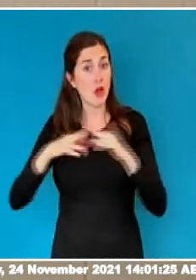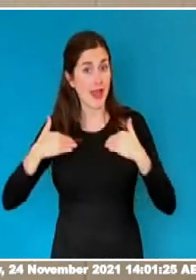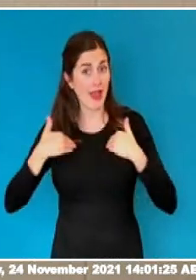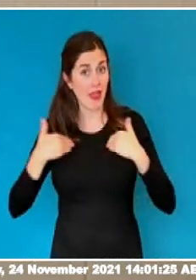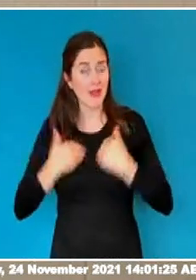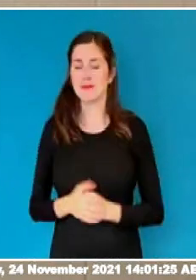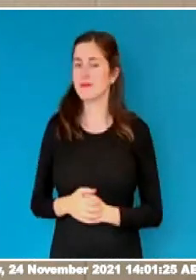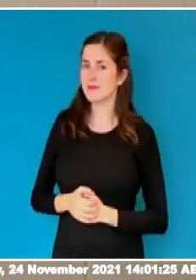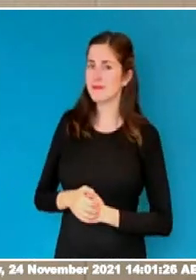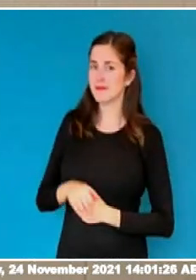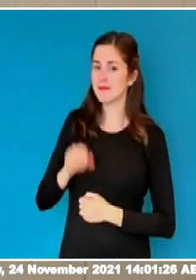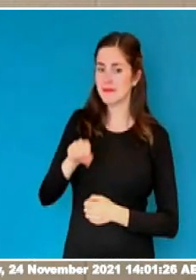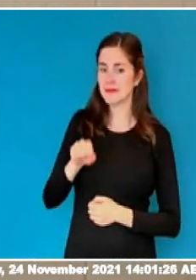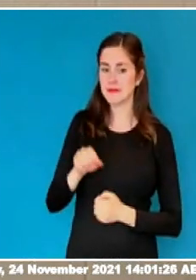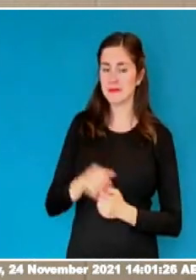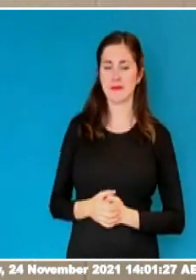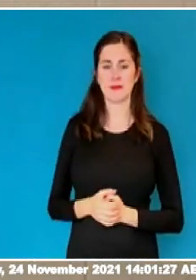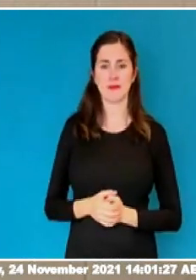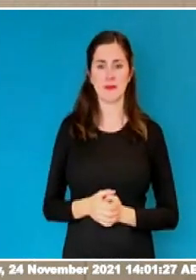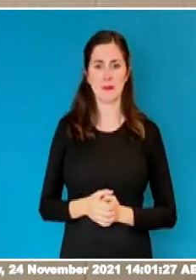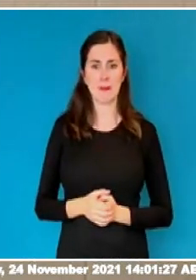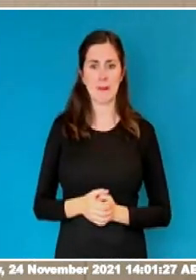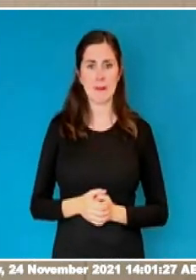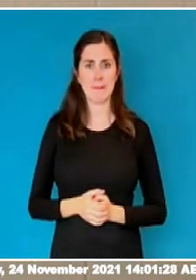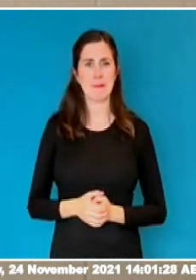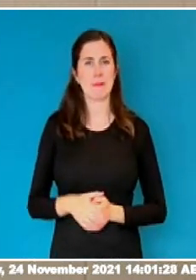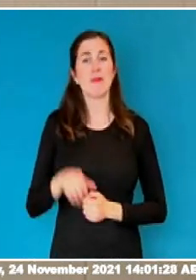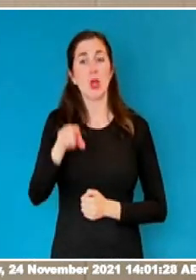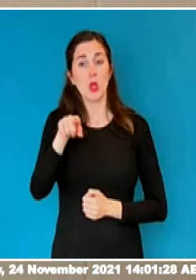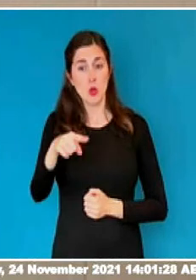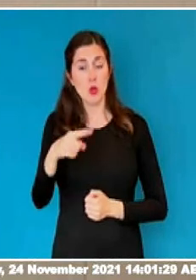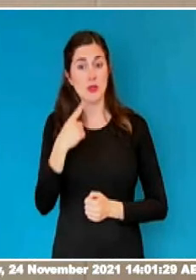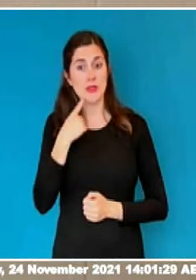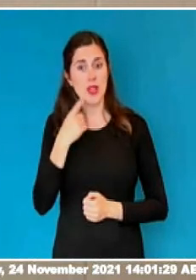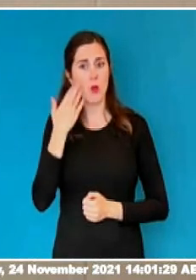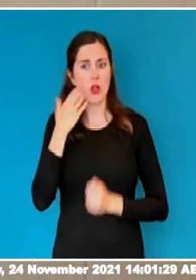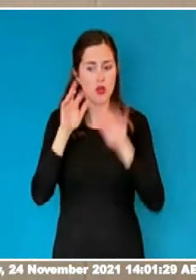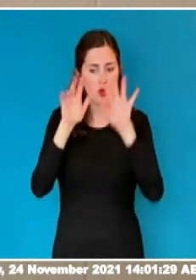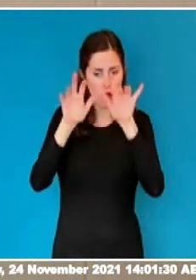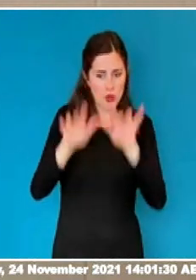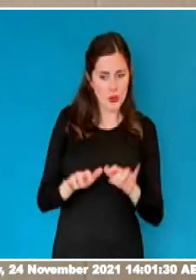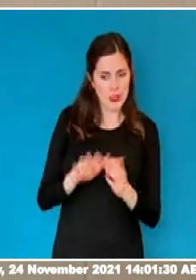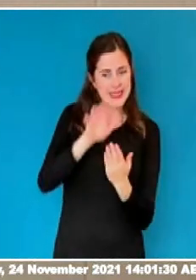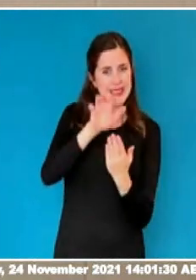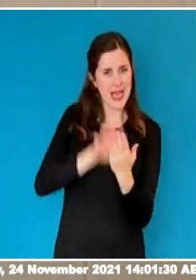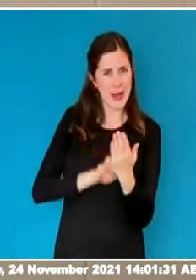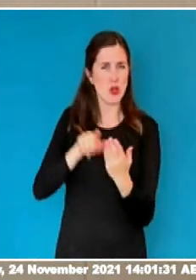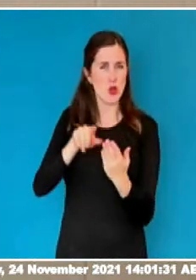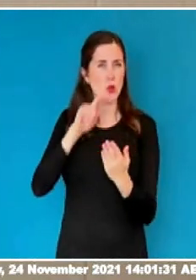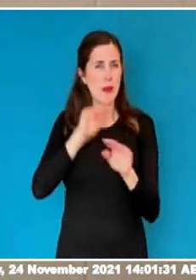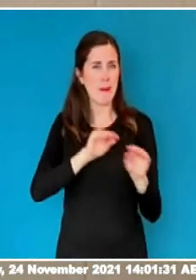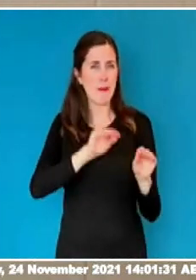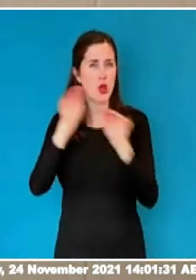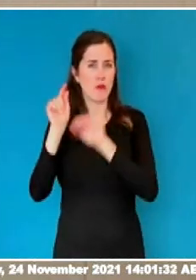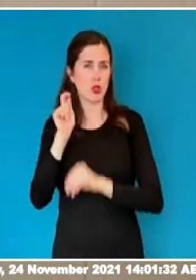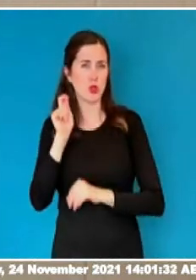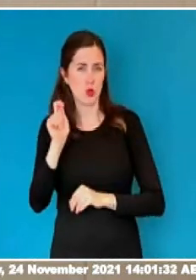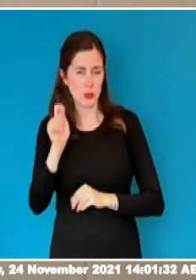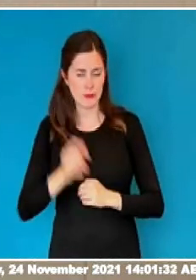I think you foreshadowed that around the time you were preparing the statement. You have made a statement.